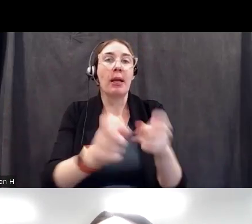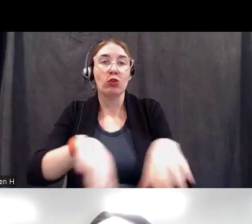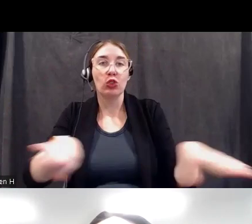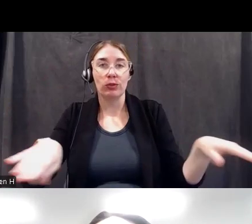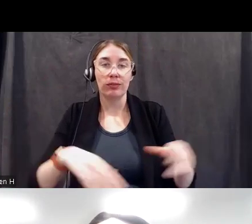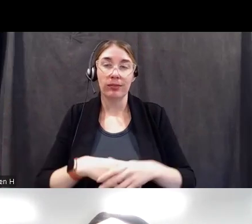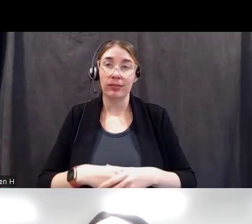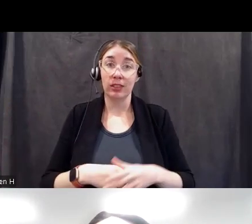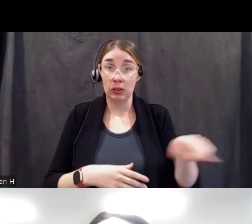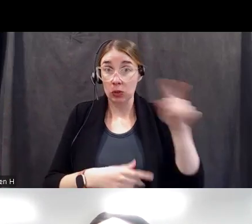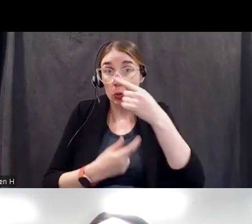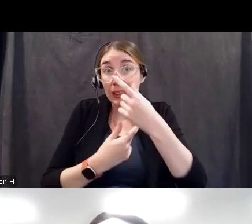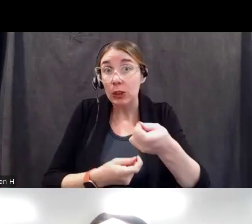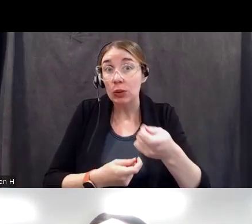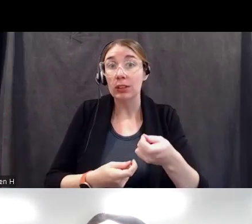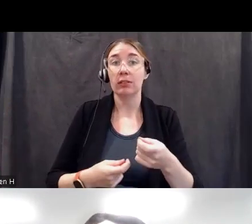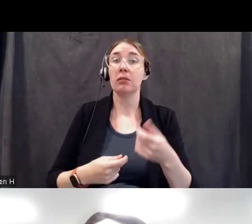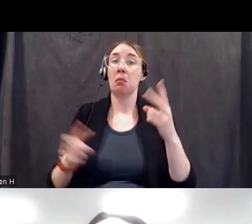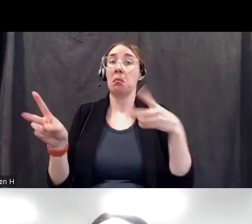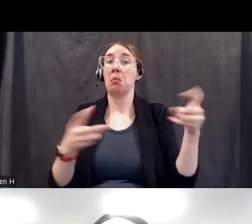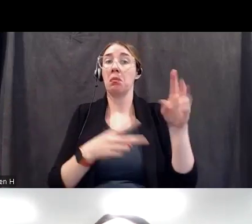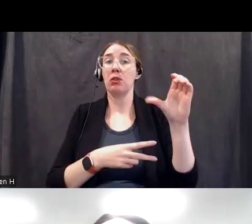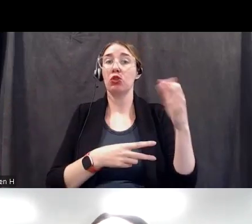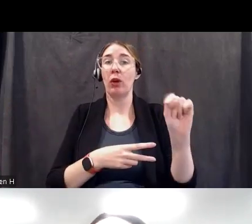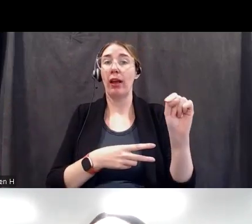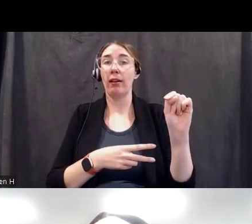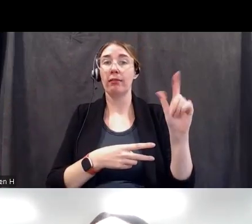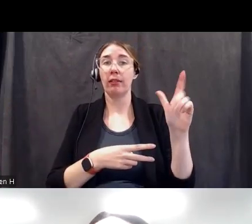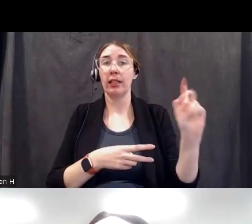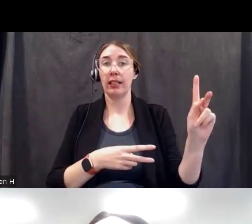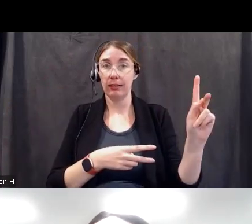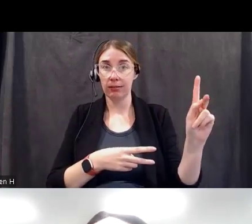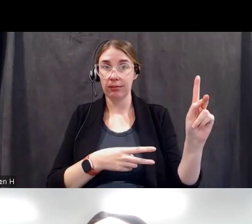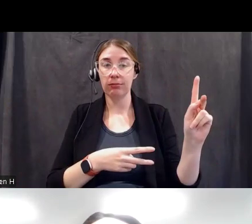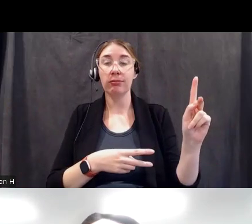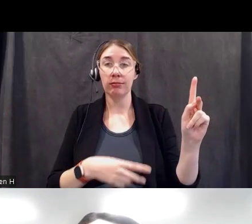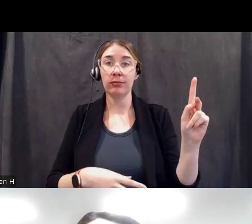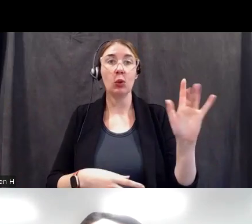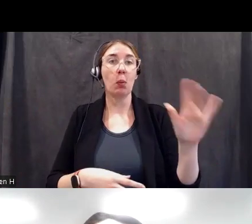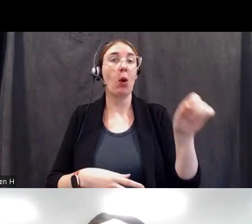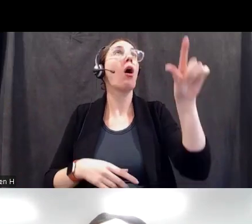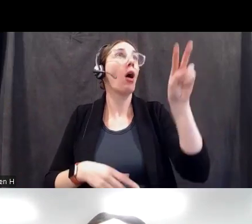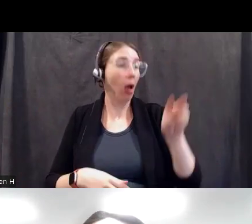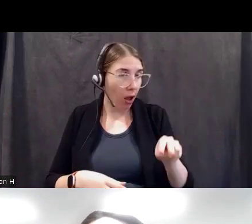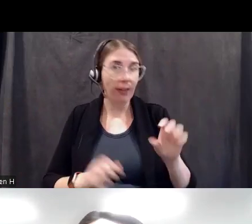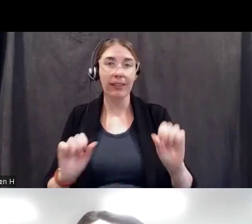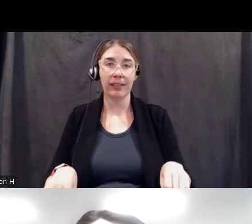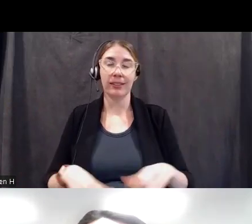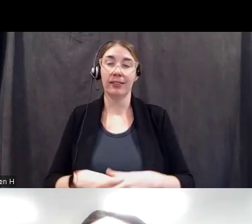a link in the chat of this particular video kind of showing how they switch adapt a particular toy.